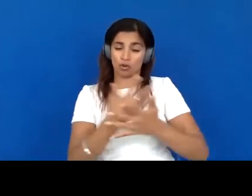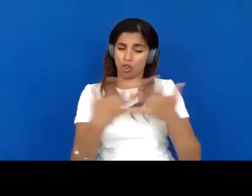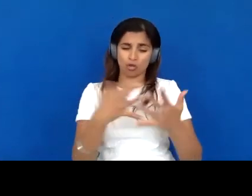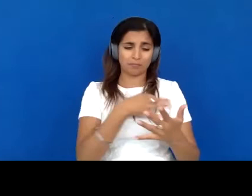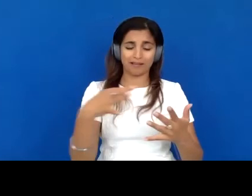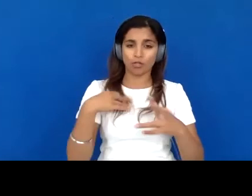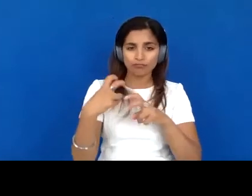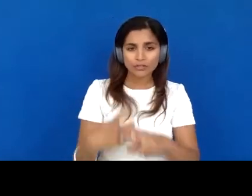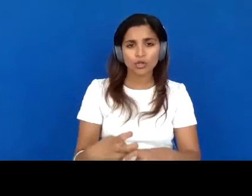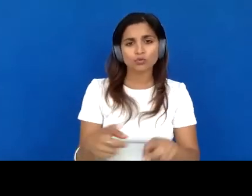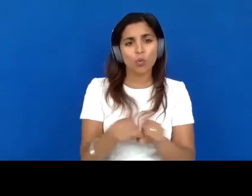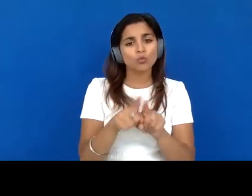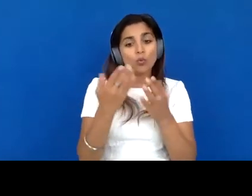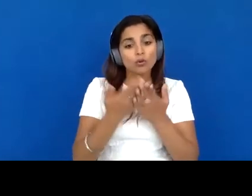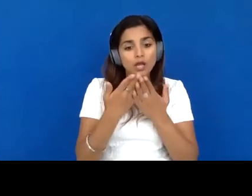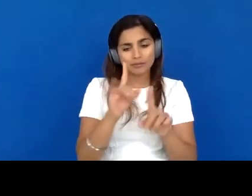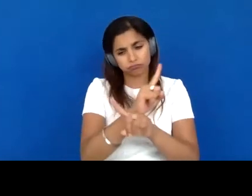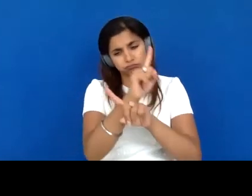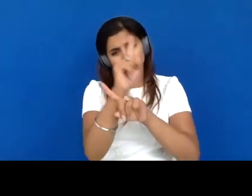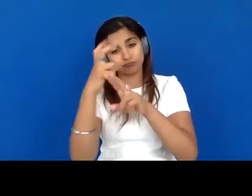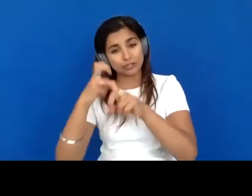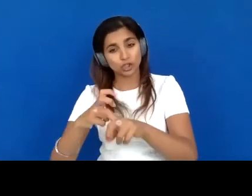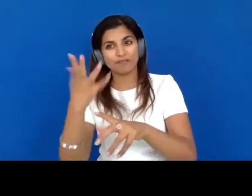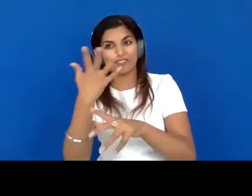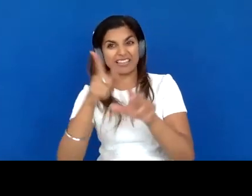emphasized what could have been done differently that night ignoring the fact